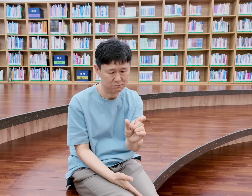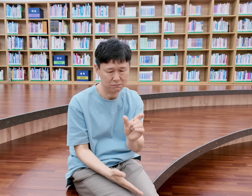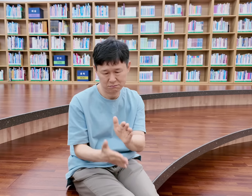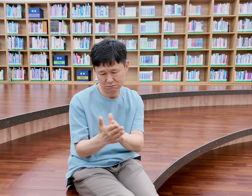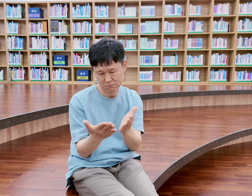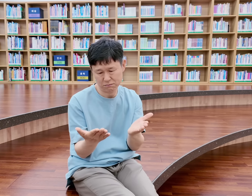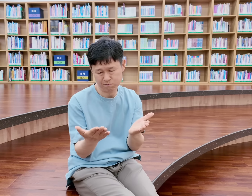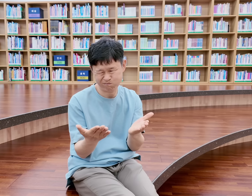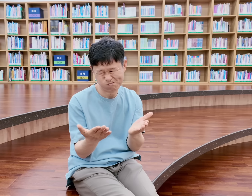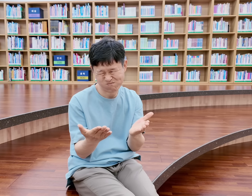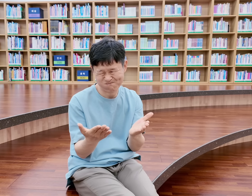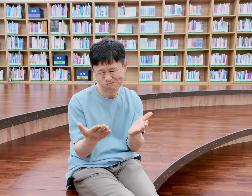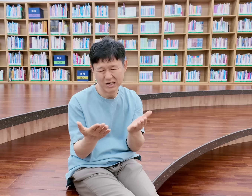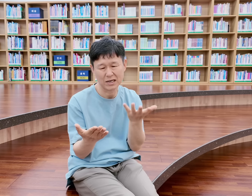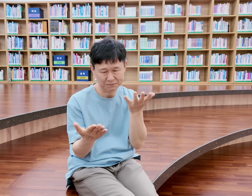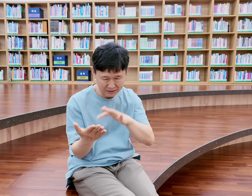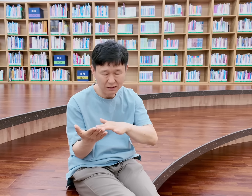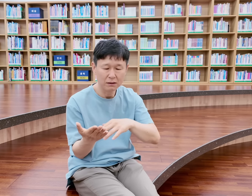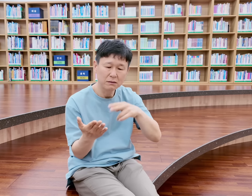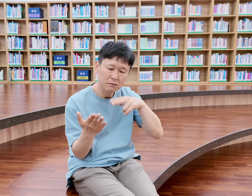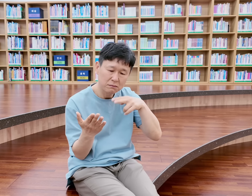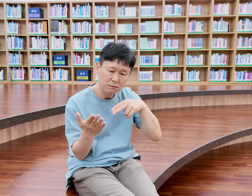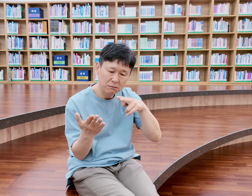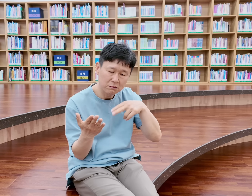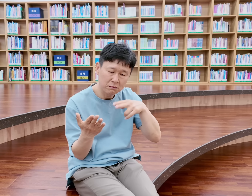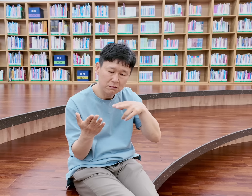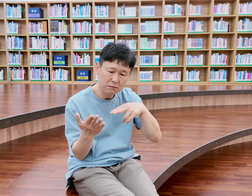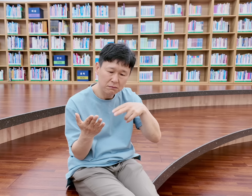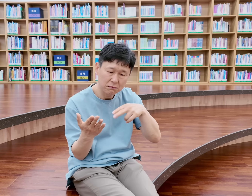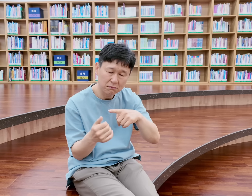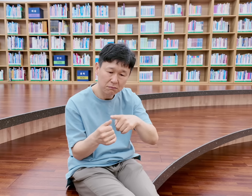There were many difficult words, but as I read them often every day,